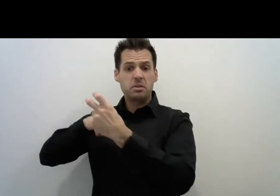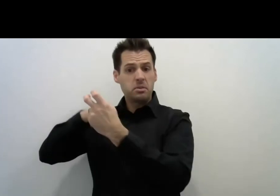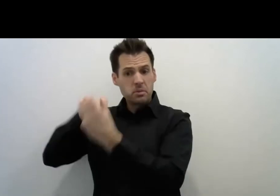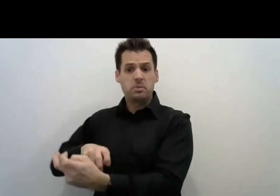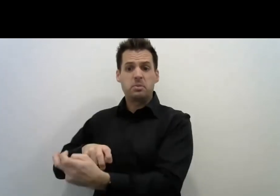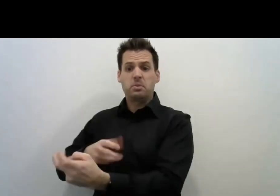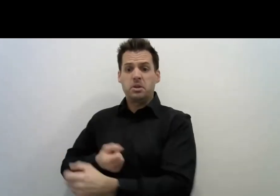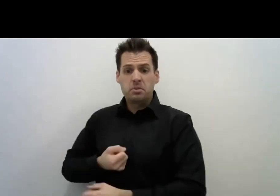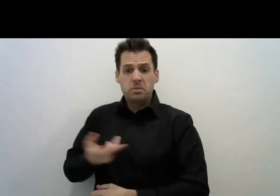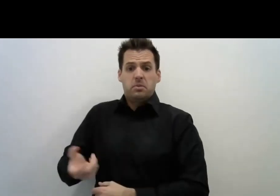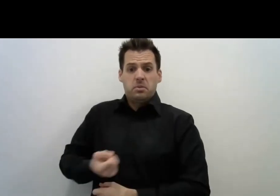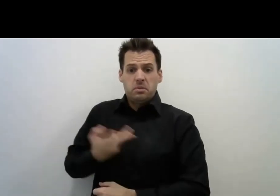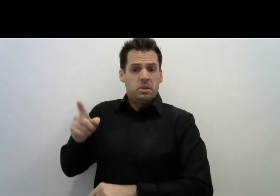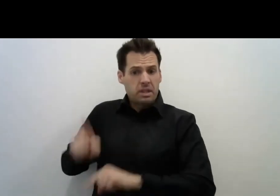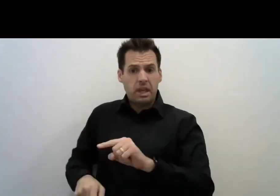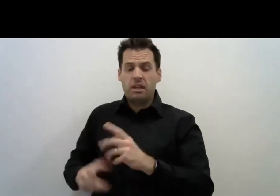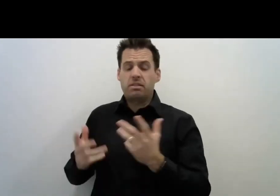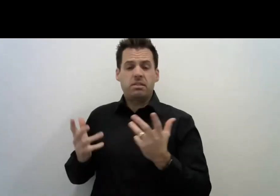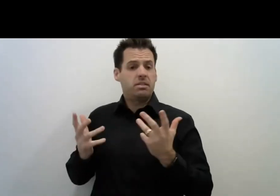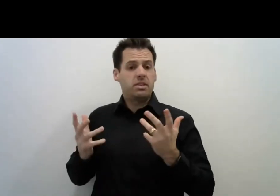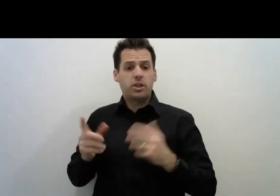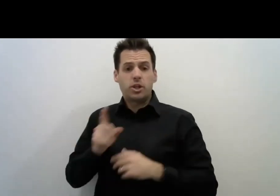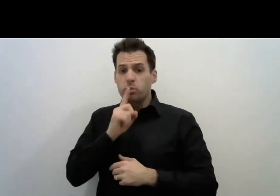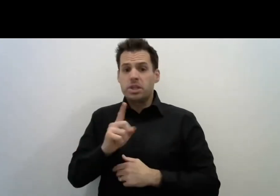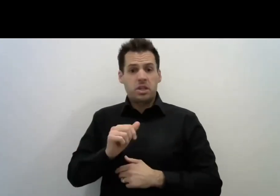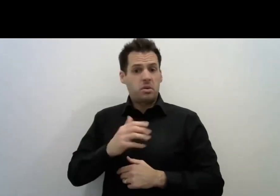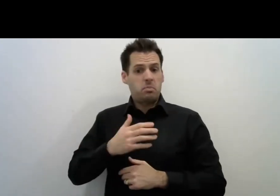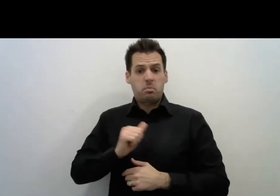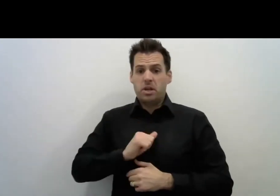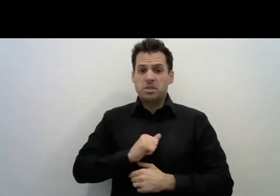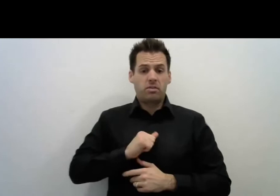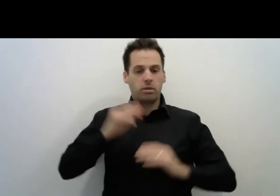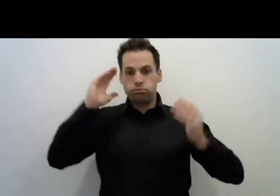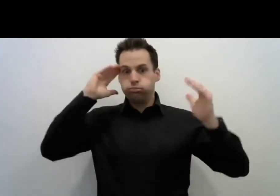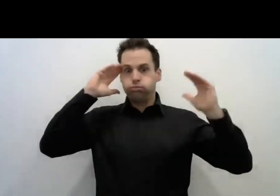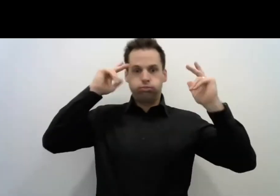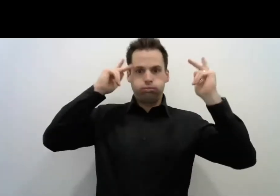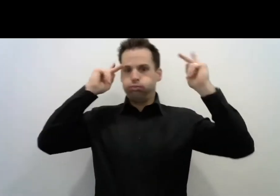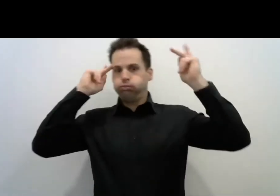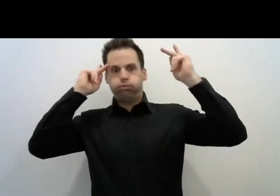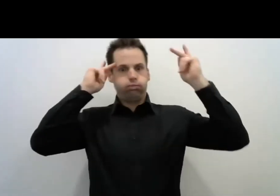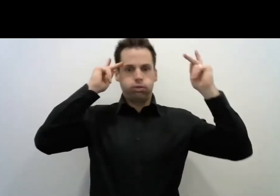i had been brought into such a state of anxiety and panic that my brain was only focusing on